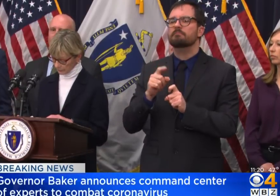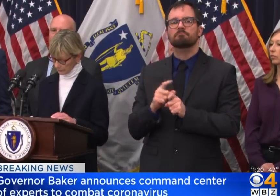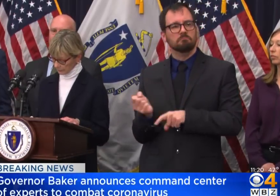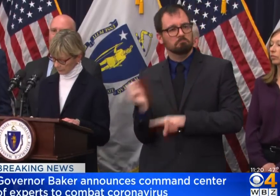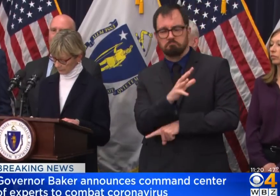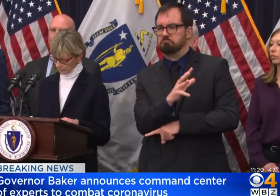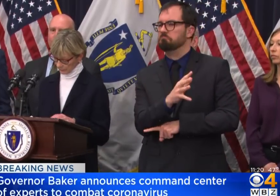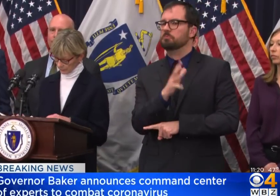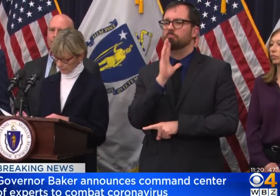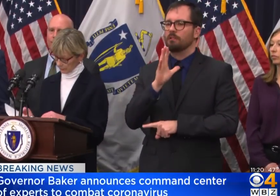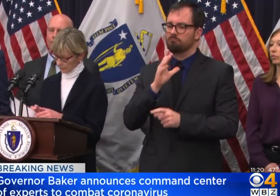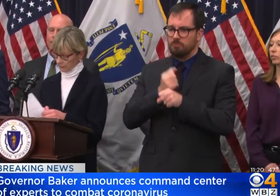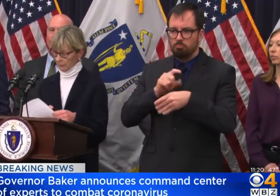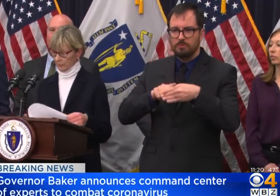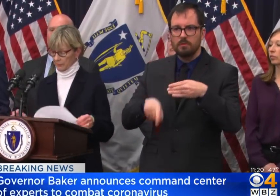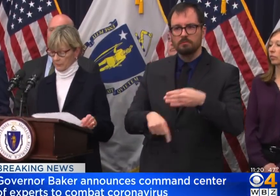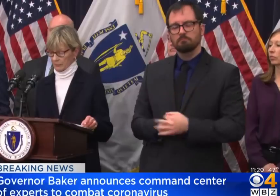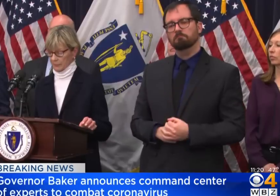THAN THE PREVIOUS TWO SWABS.